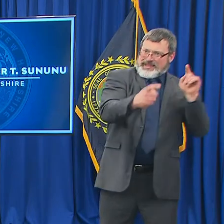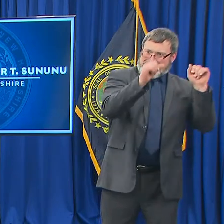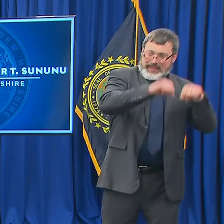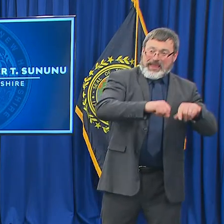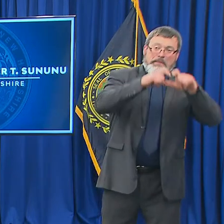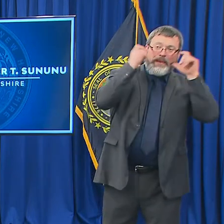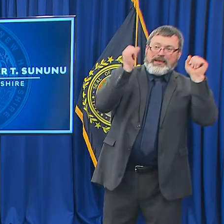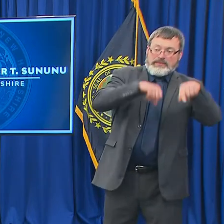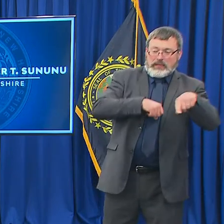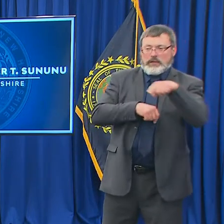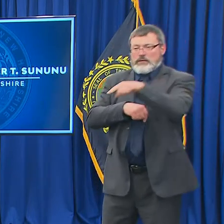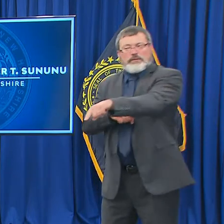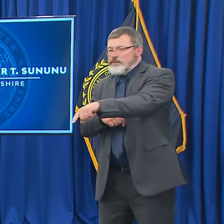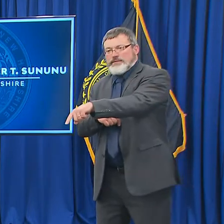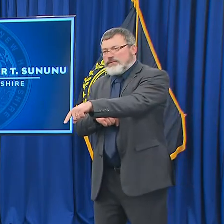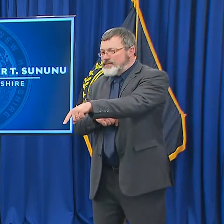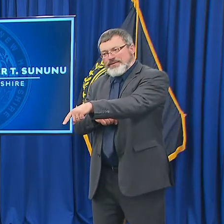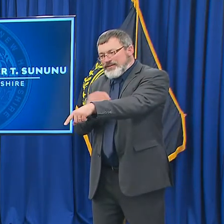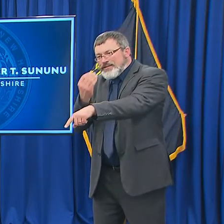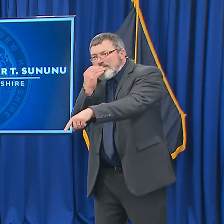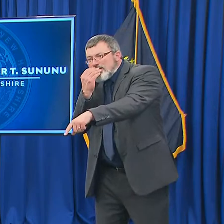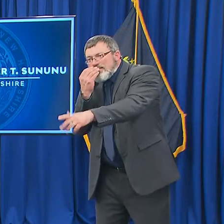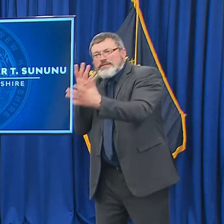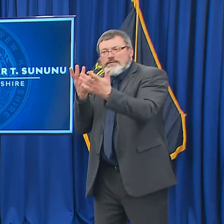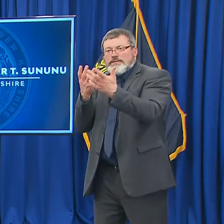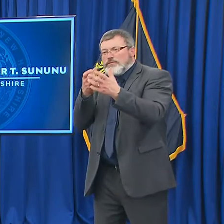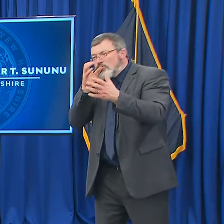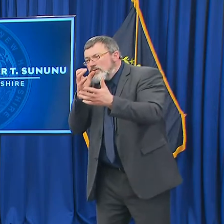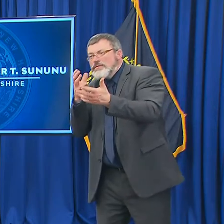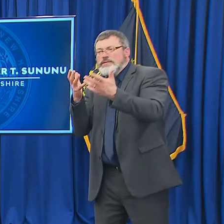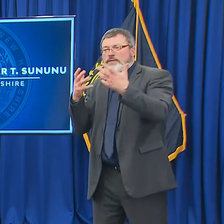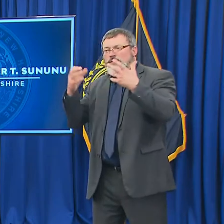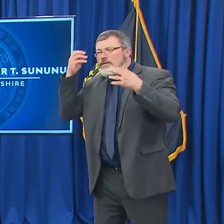Again there's still an area of developing science